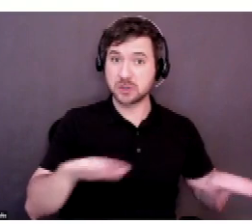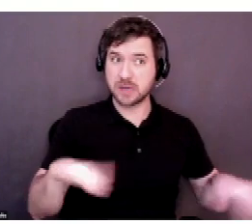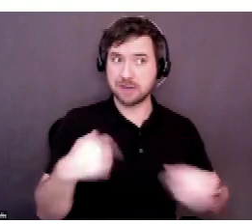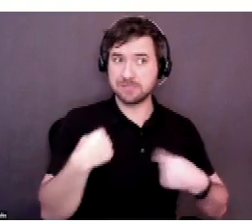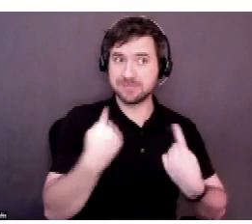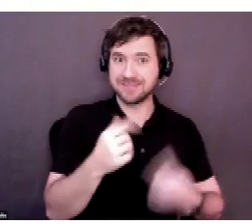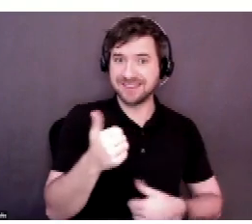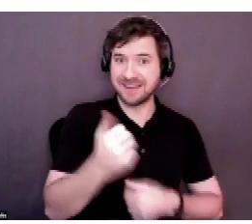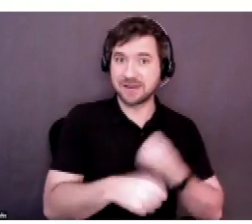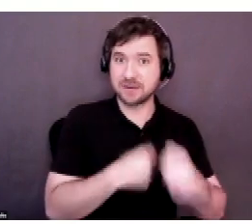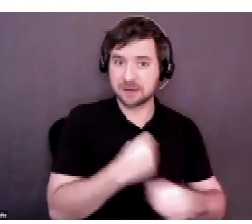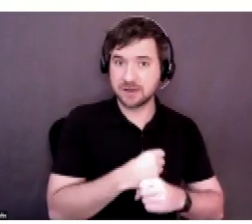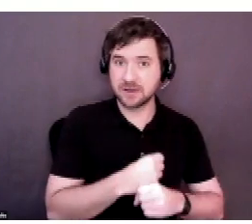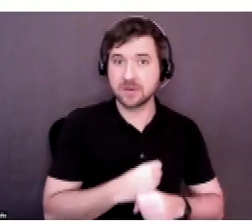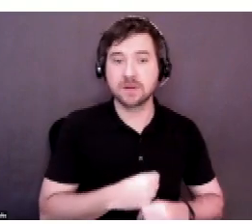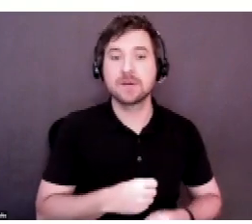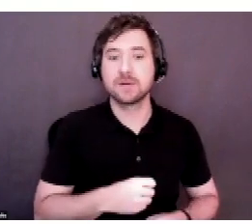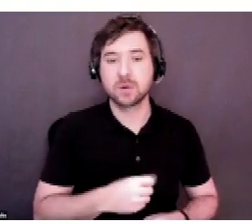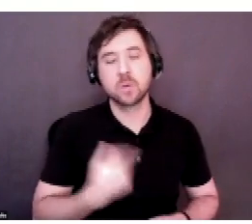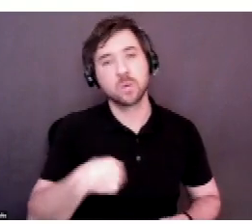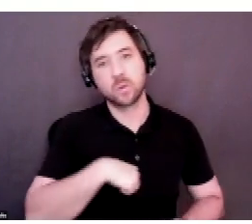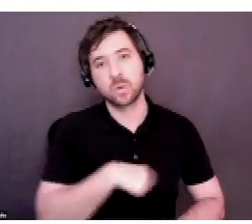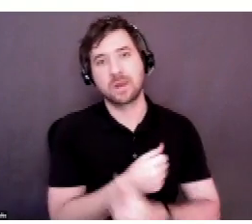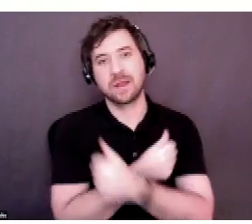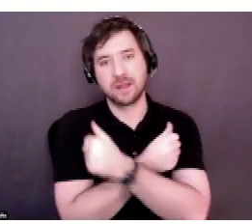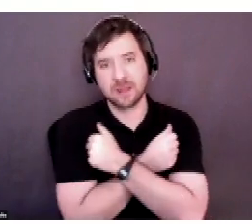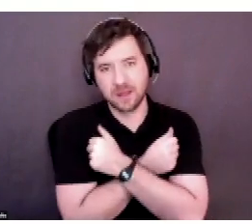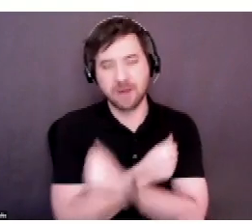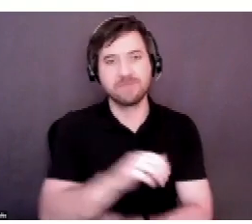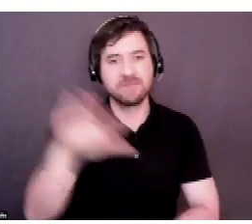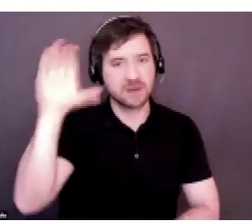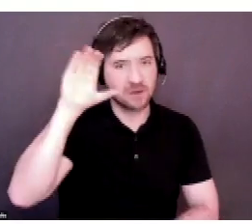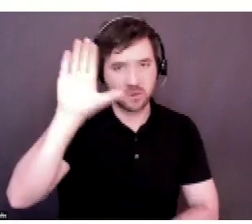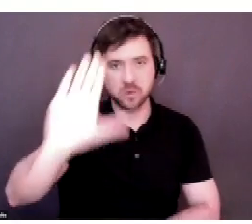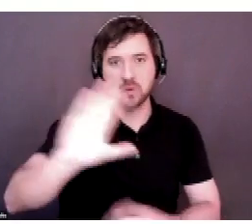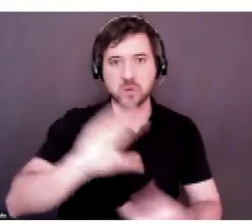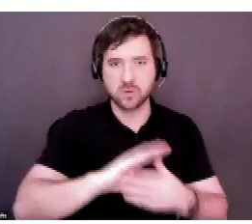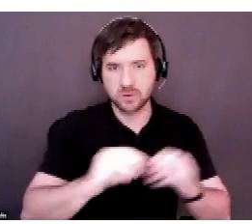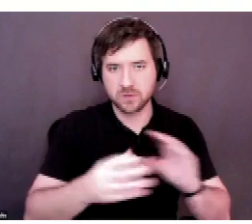We would love to hear your story and document your story.